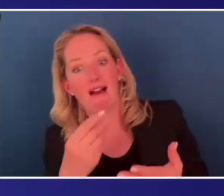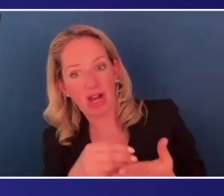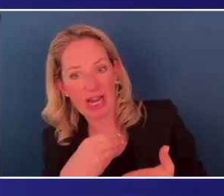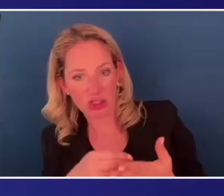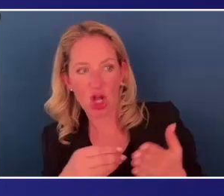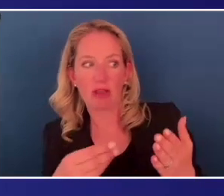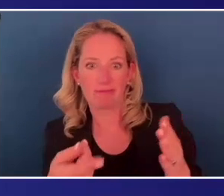Borrowers suggest that addressing negative, a motorization and offering incremental forgiveness could help reduce their distress.